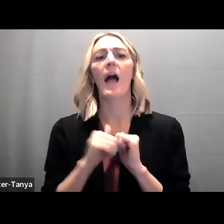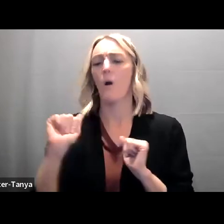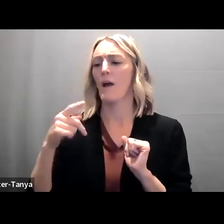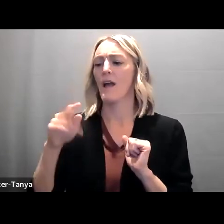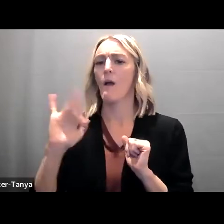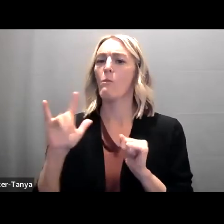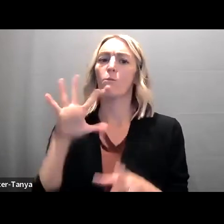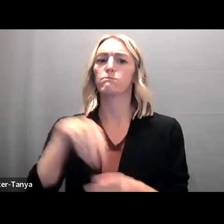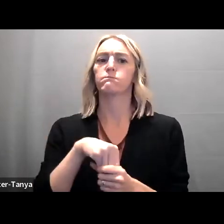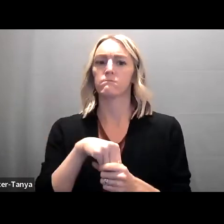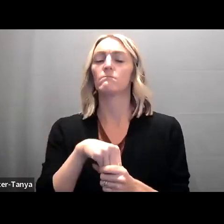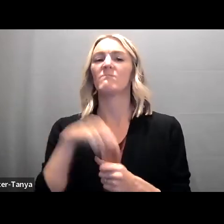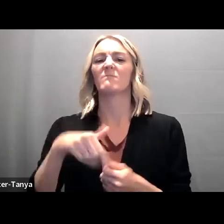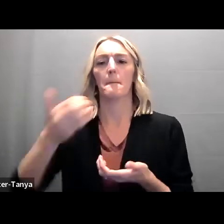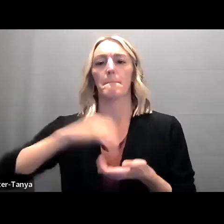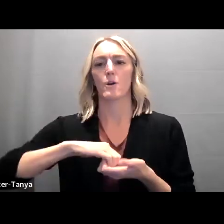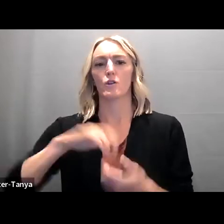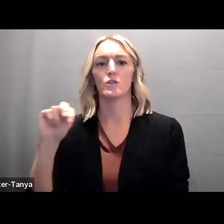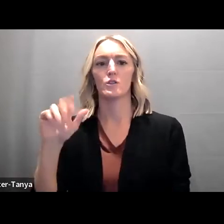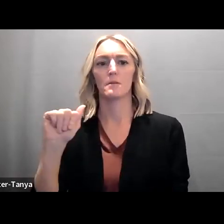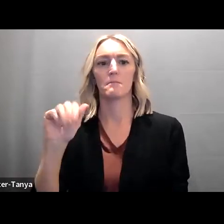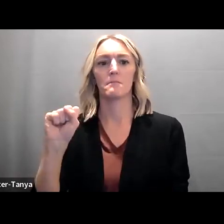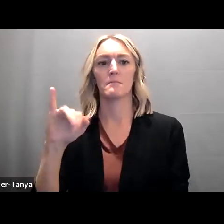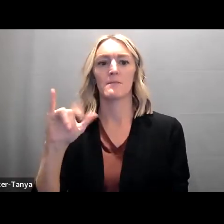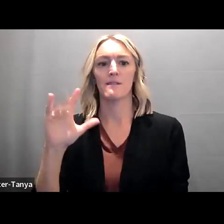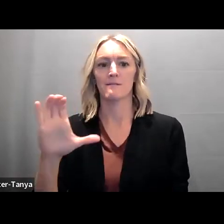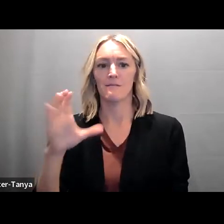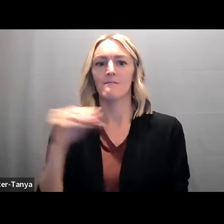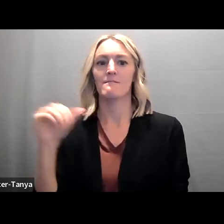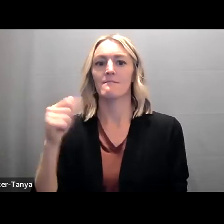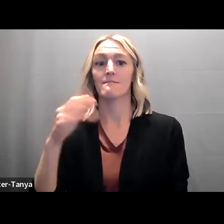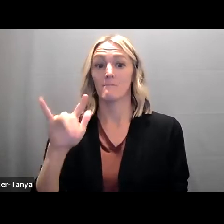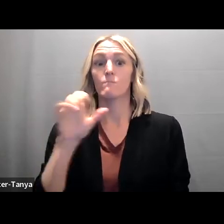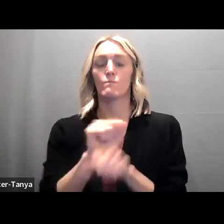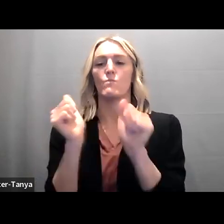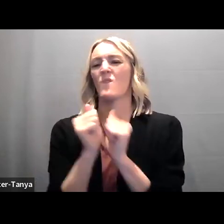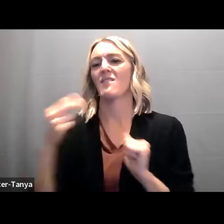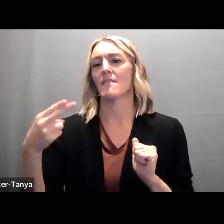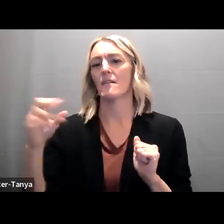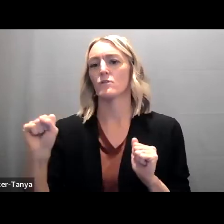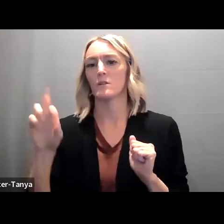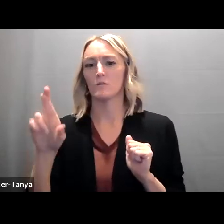This is a partnership that NASILC or working with HSIR on.